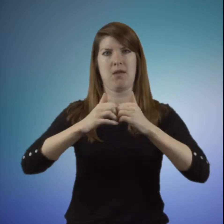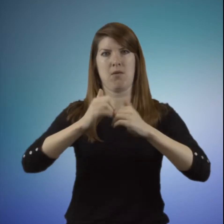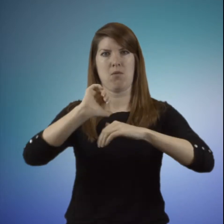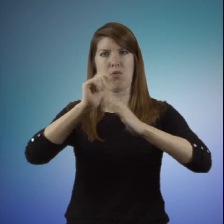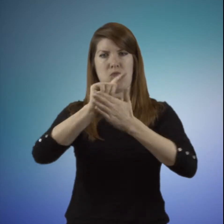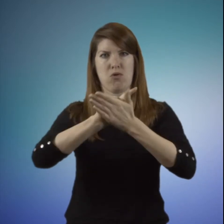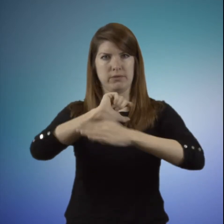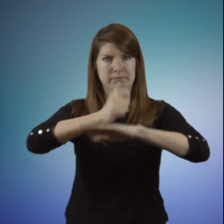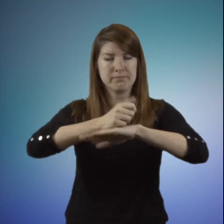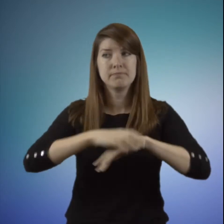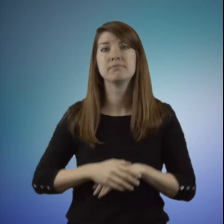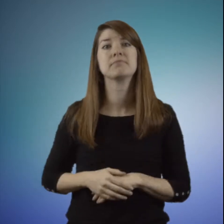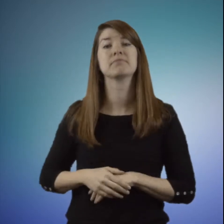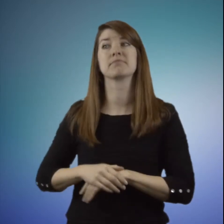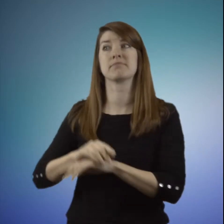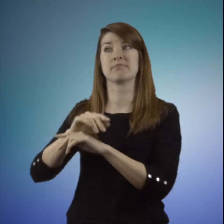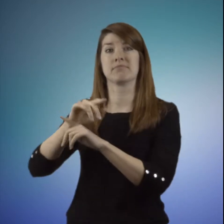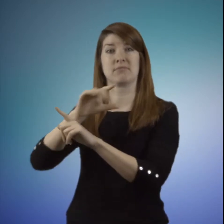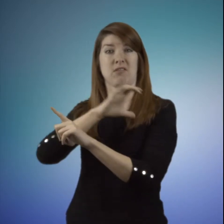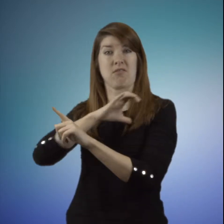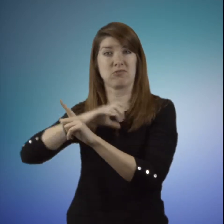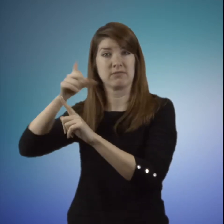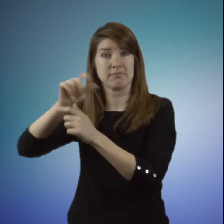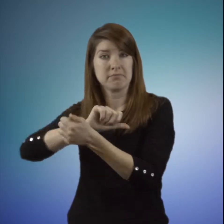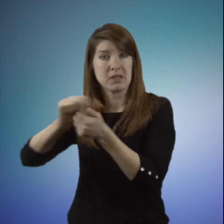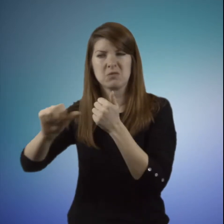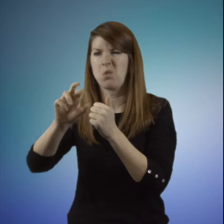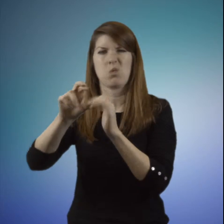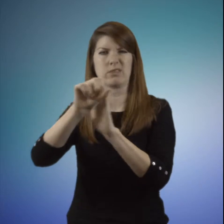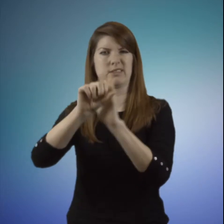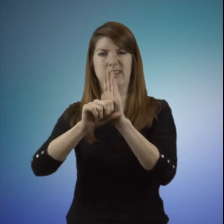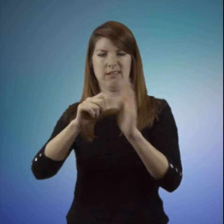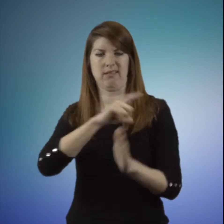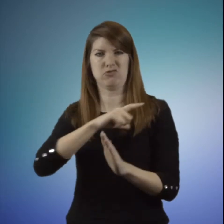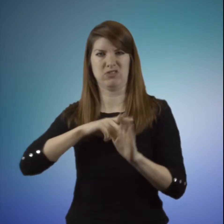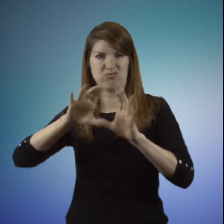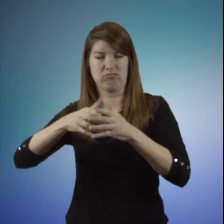Laws are passed by Congress or some state legislative body.